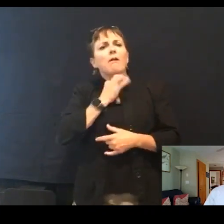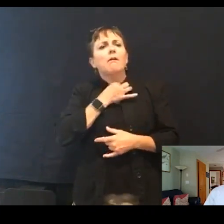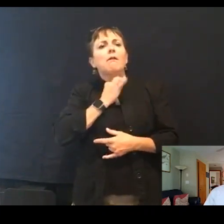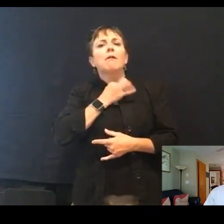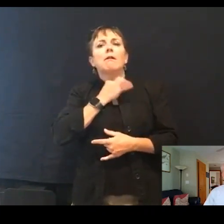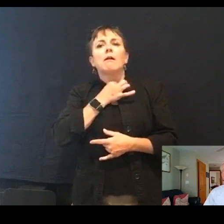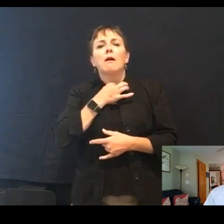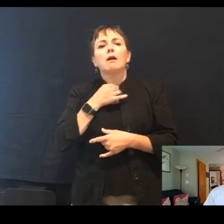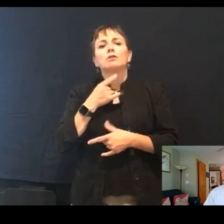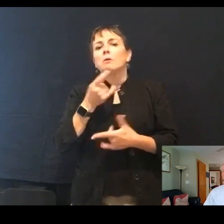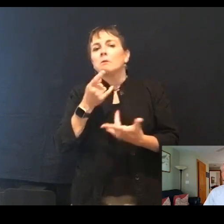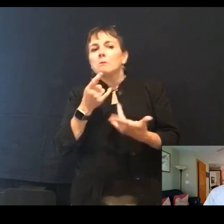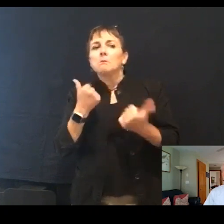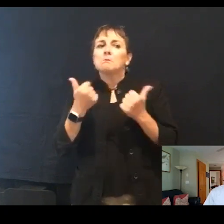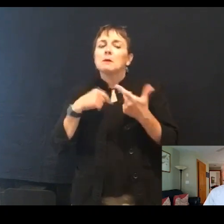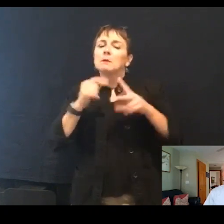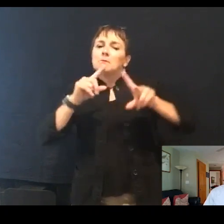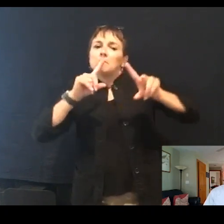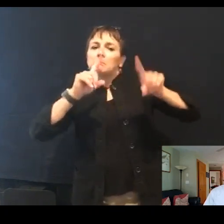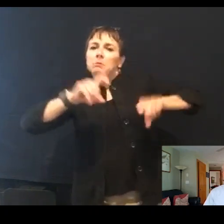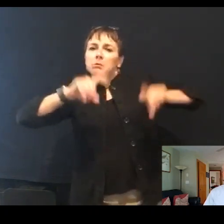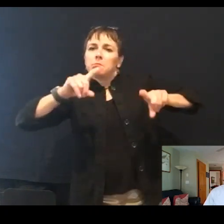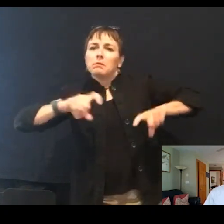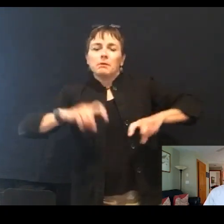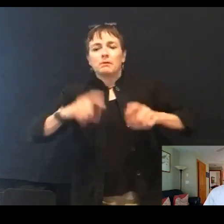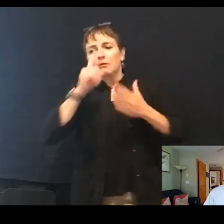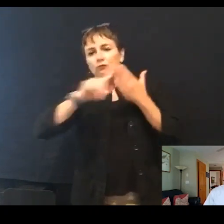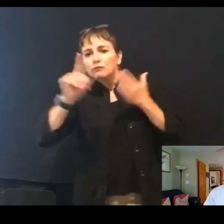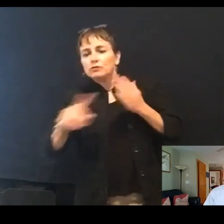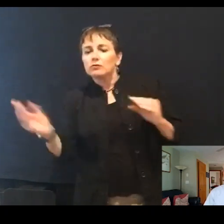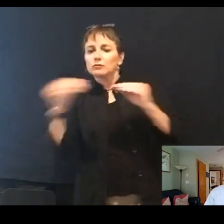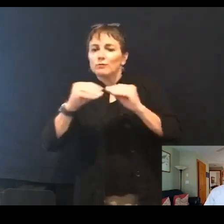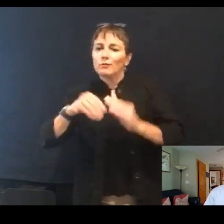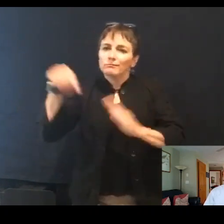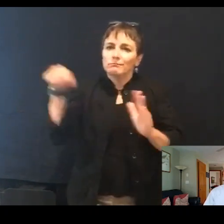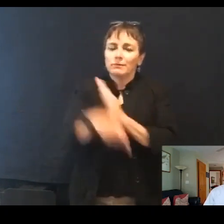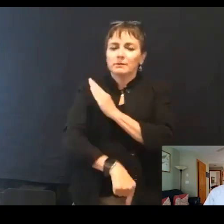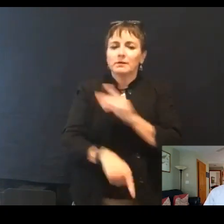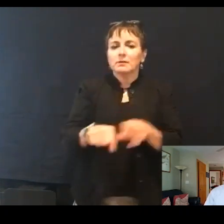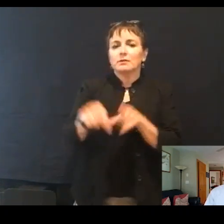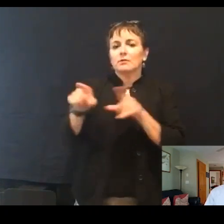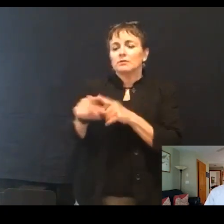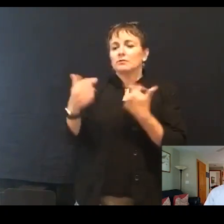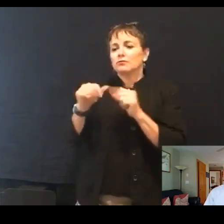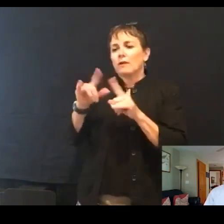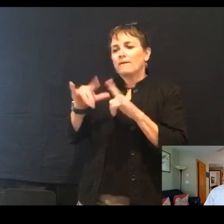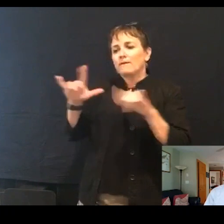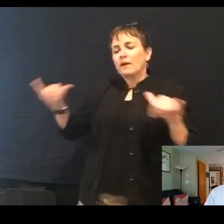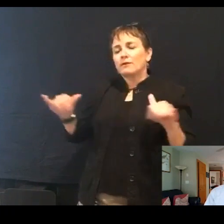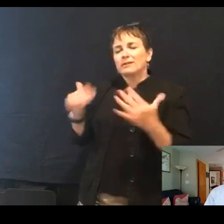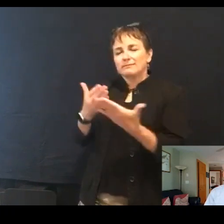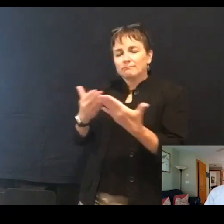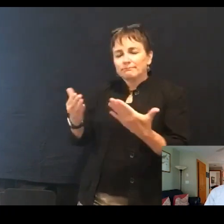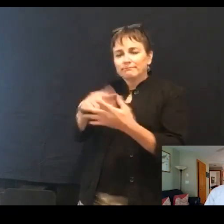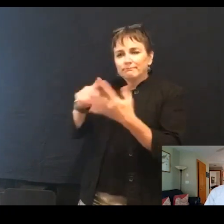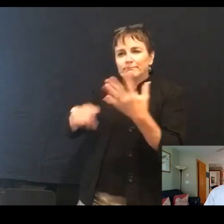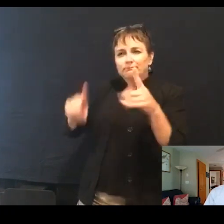And it can draw industry who want to try their new technologies on specific genes, or specific variants, or mutations.